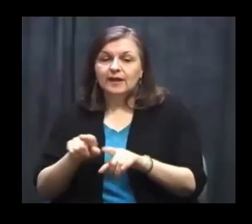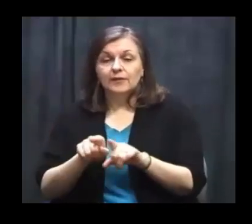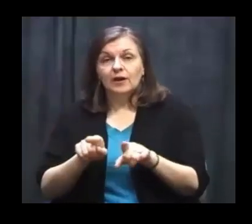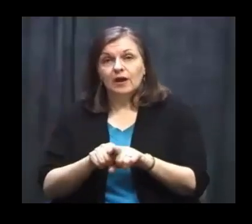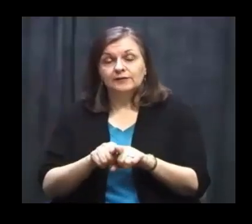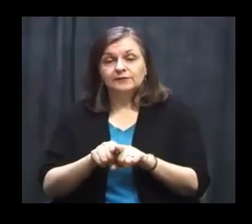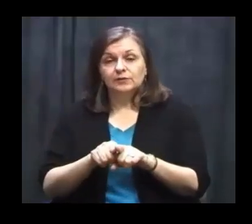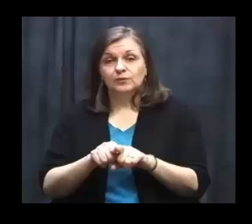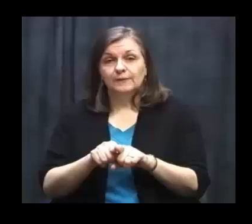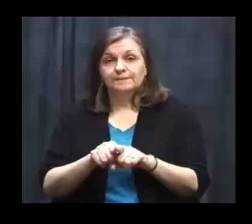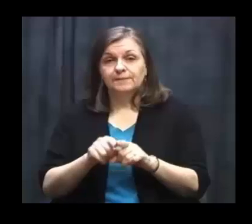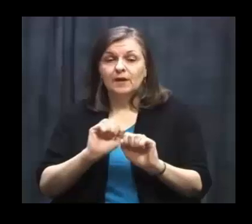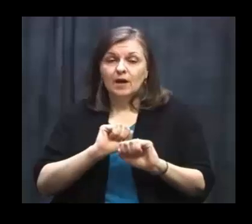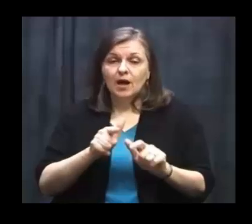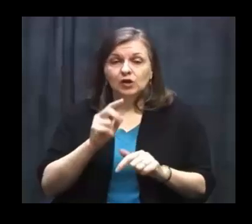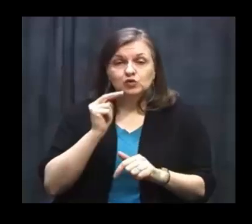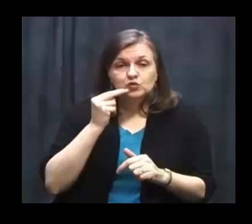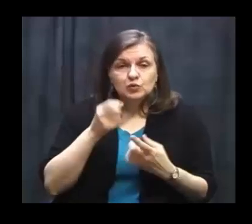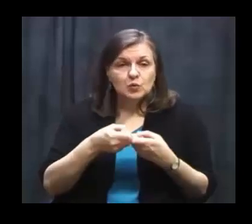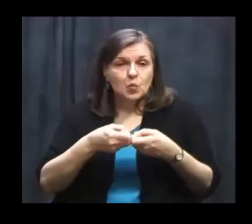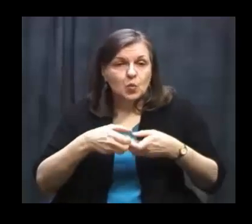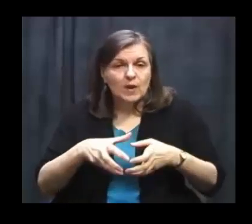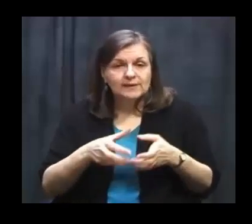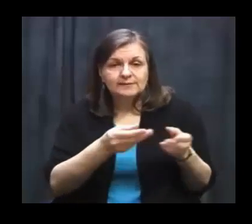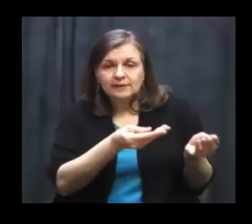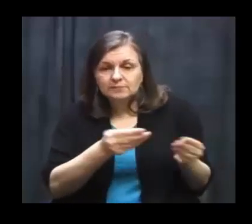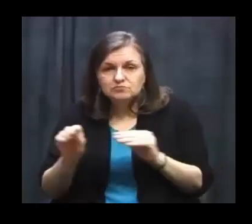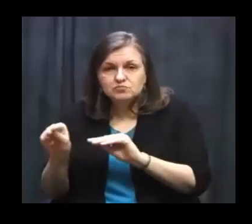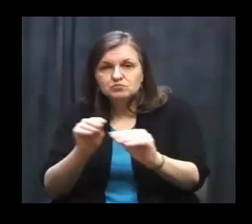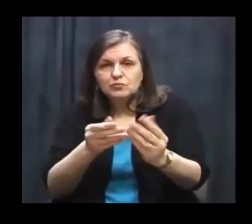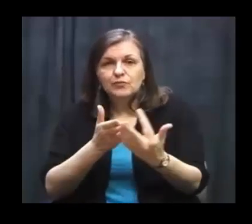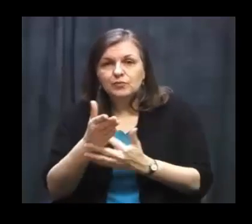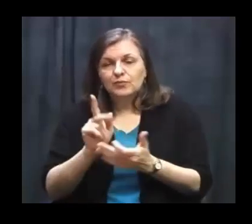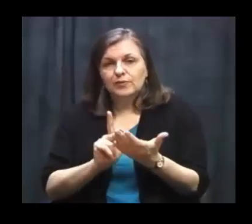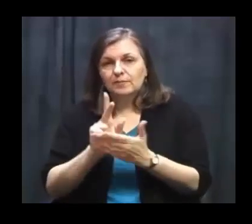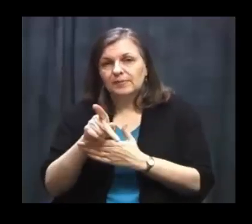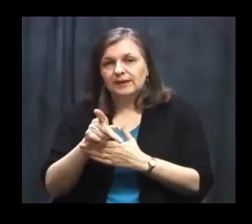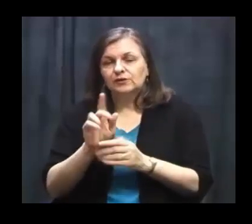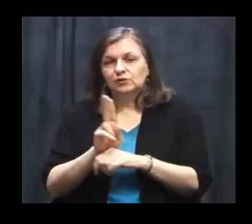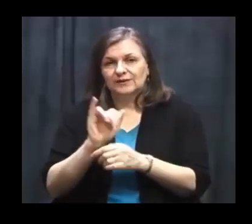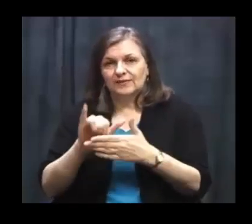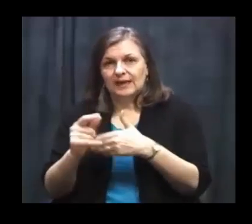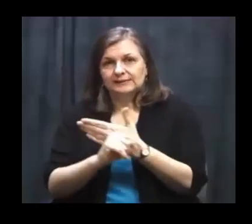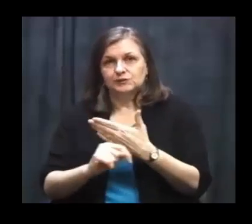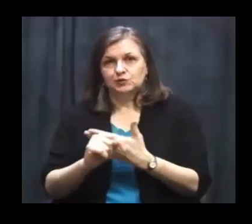all nutrients and waste around the plant